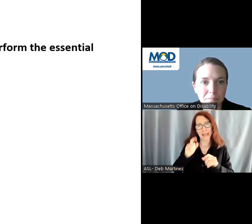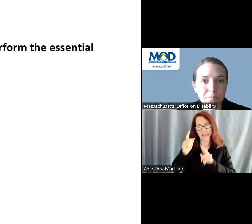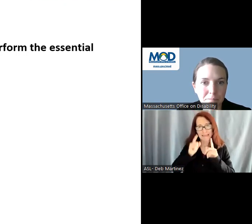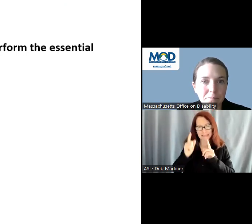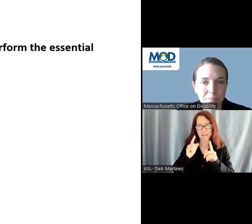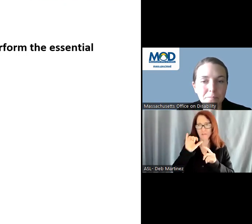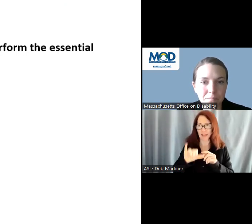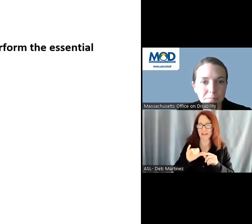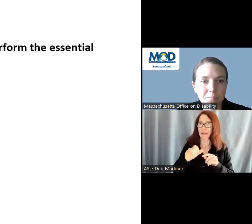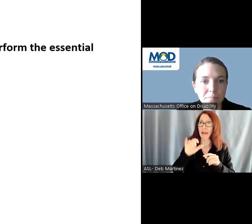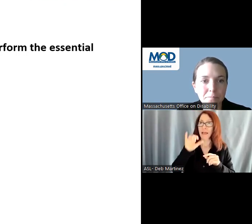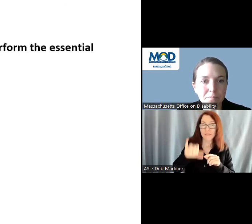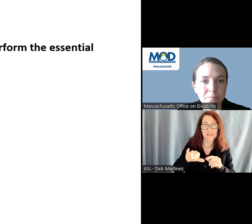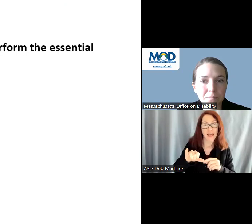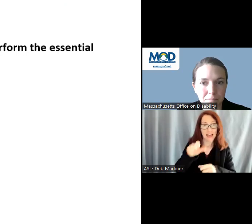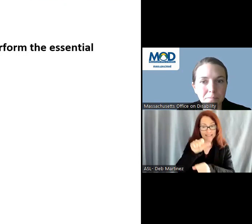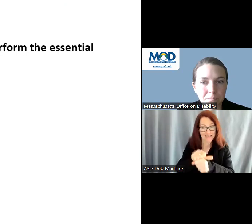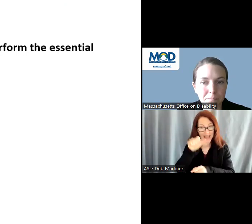you're physically in the workplace at that time.